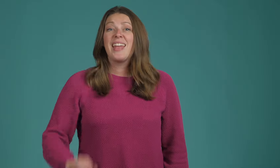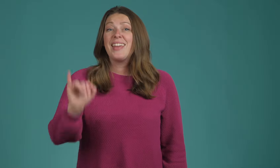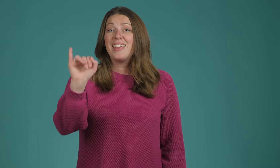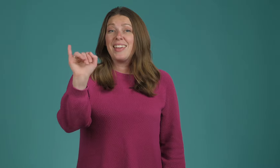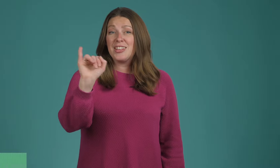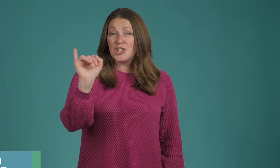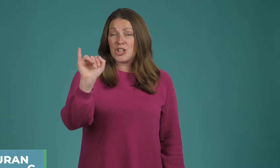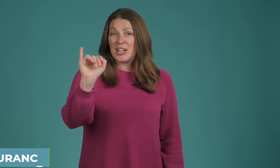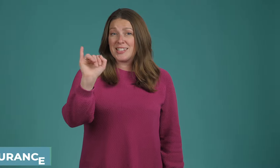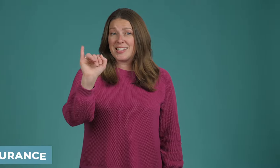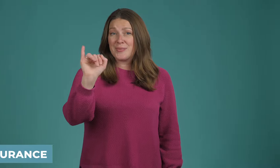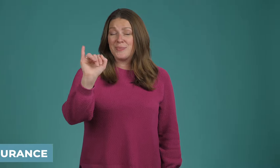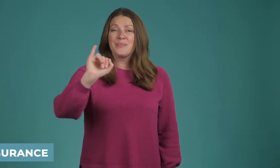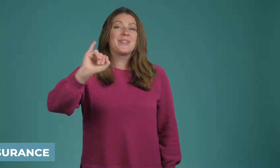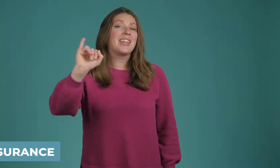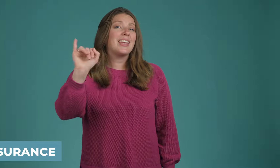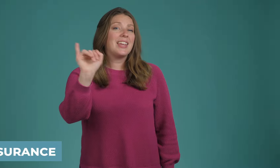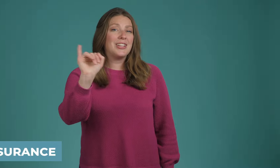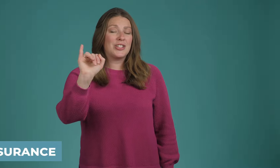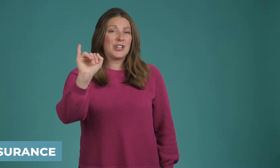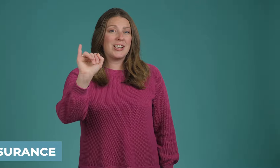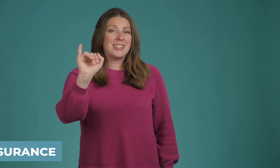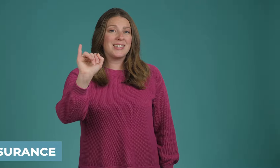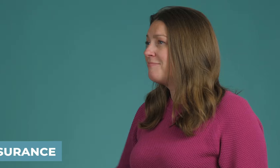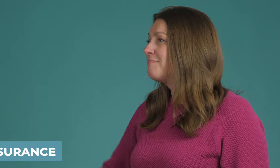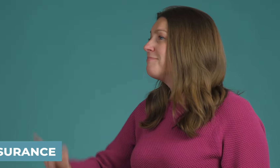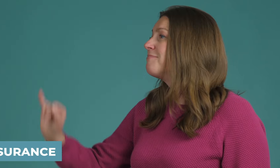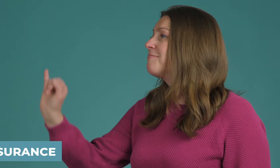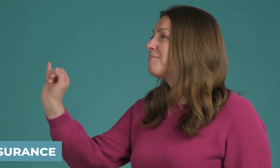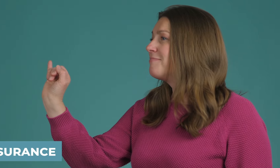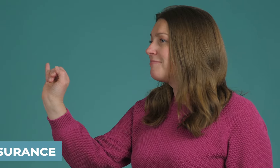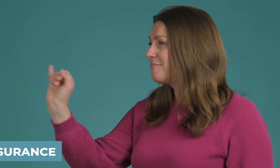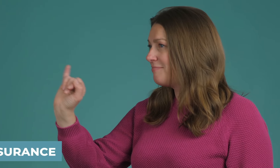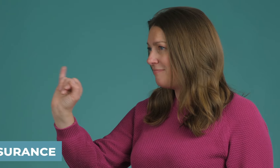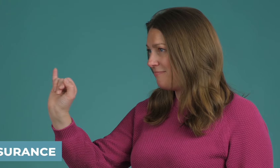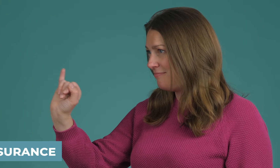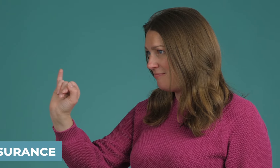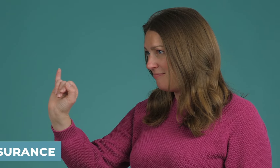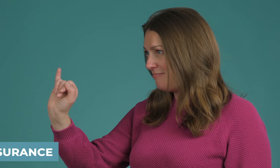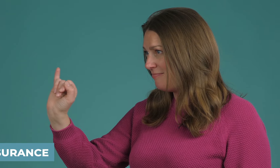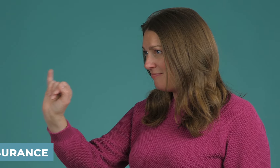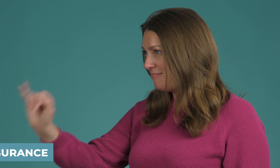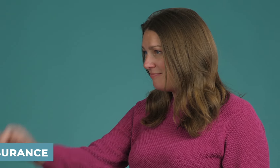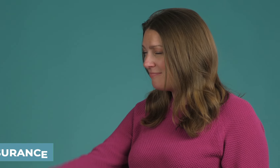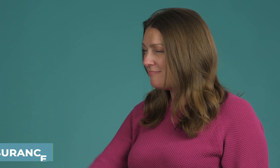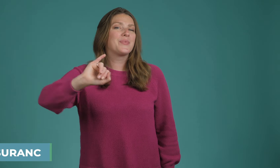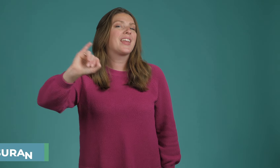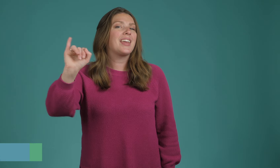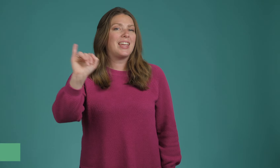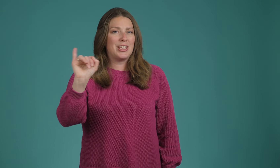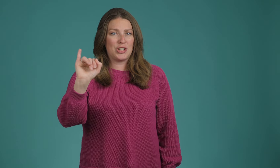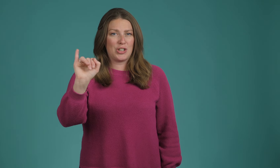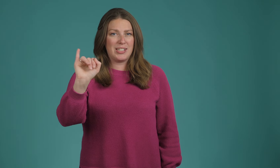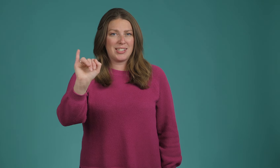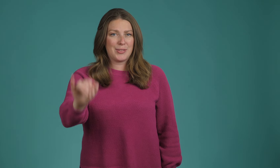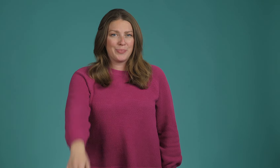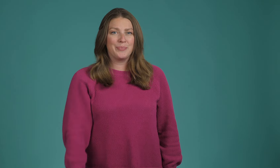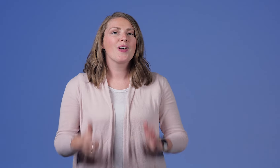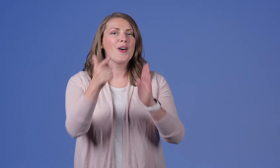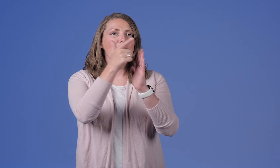Insurance. It's an I shaking back and forth. Insurance.